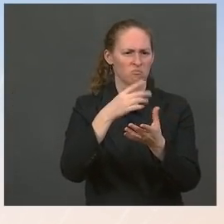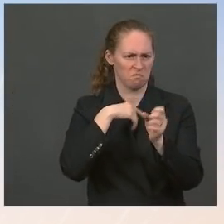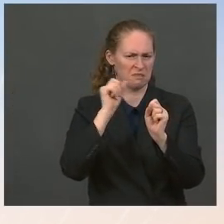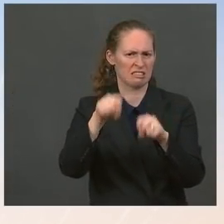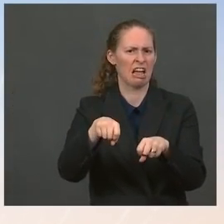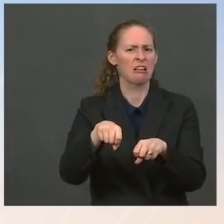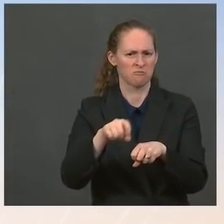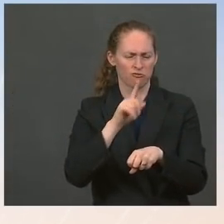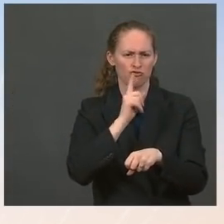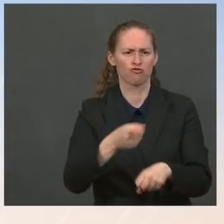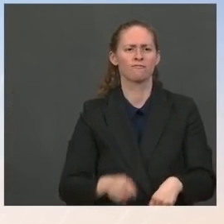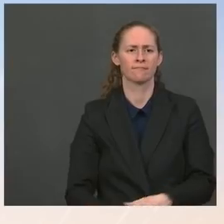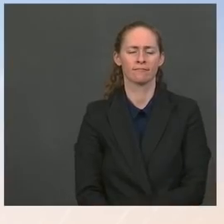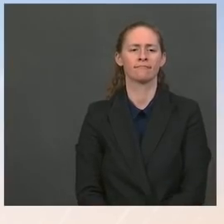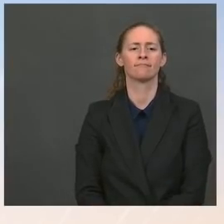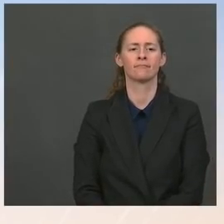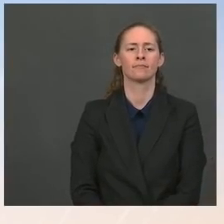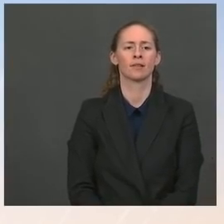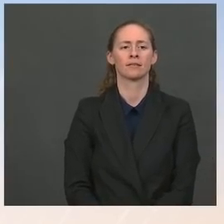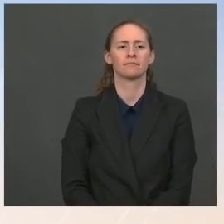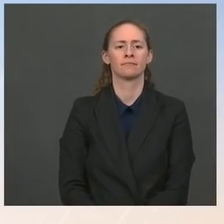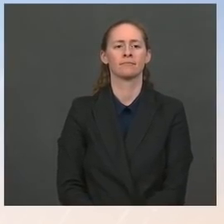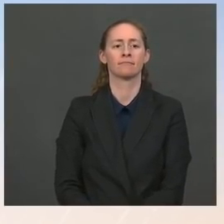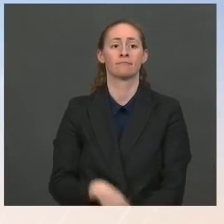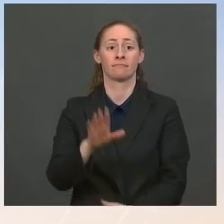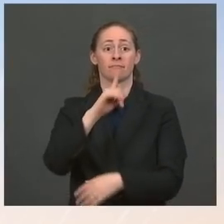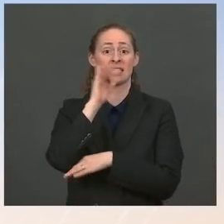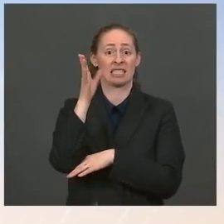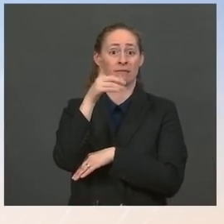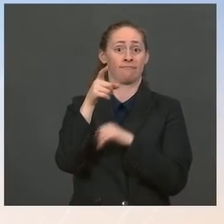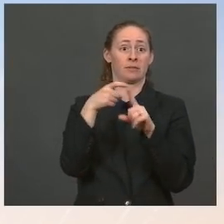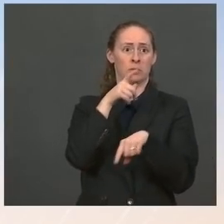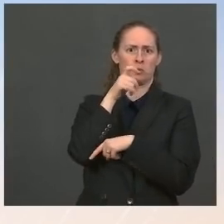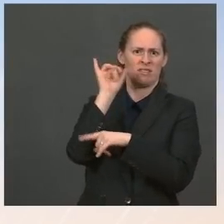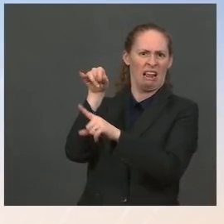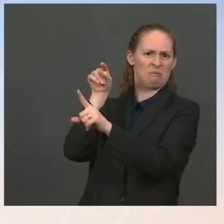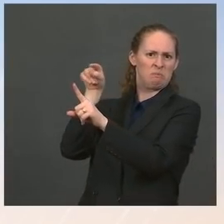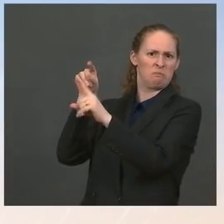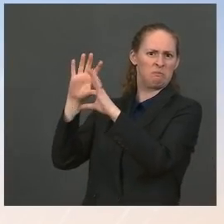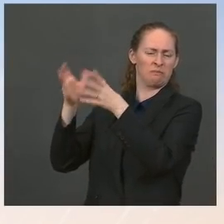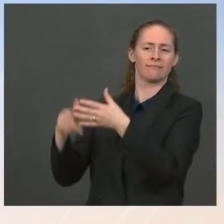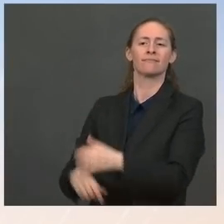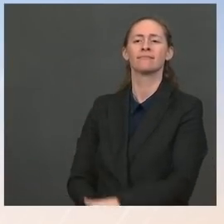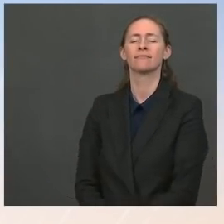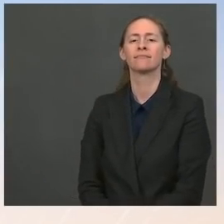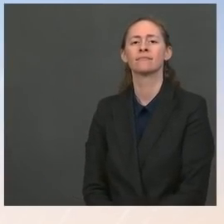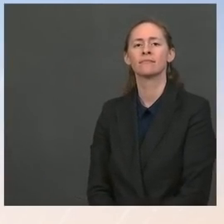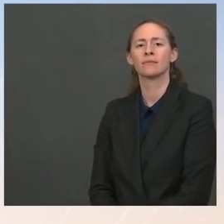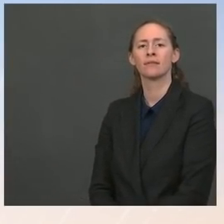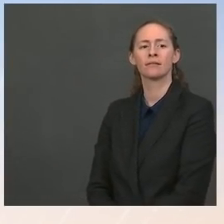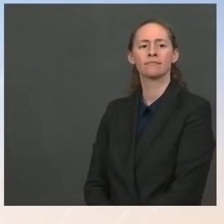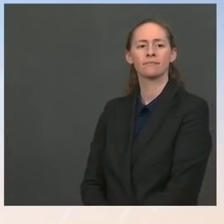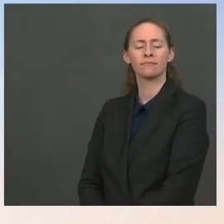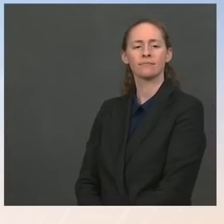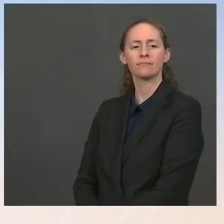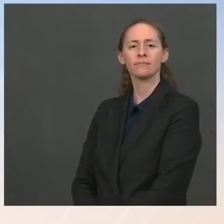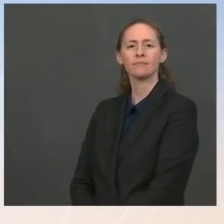but I know that that's where it's going to come from. The Press: Karine, a question from the fifth row, please. The Press: Karine -- Ms. Jean-Pierre: Go ahead. Go ahead. The Press: Thank you. Quick question: You talked about